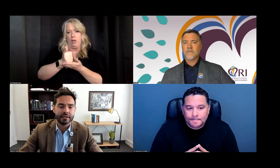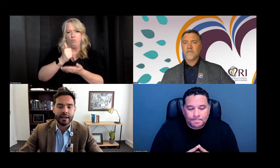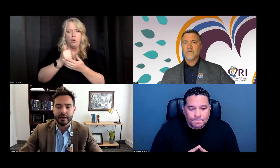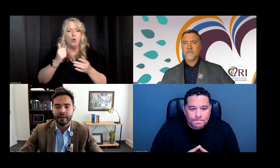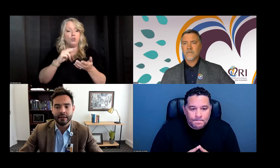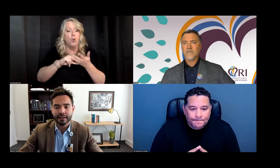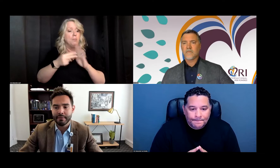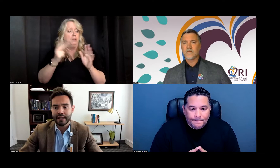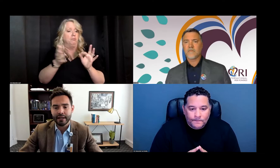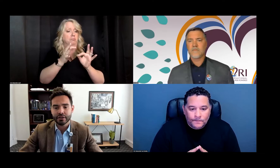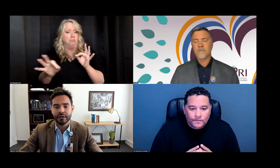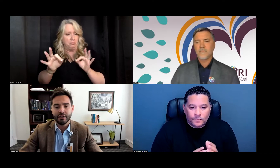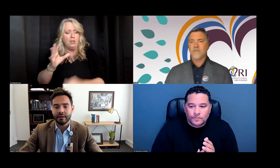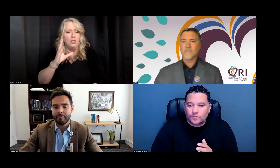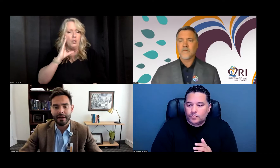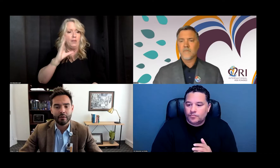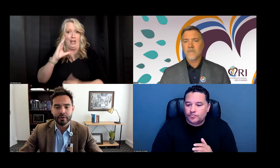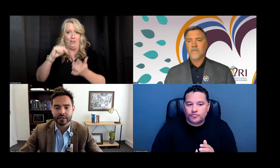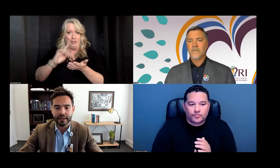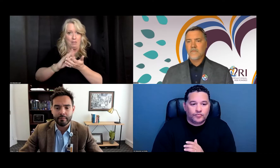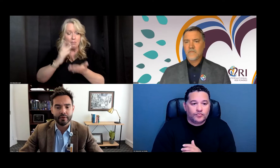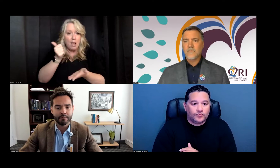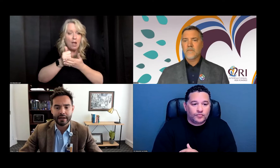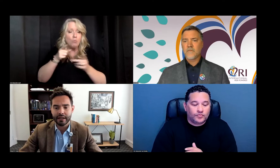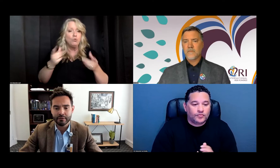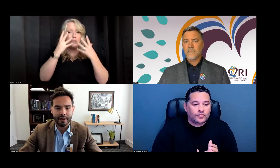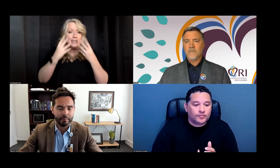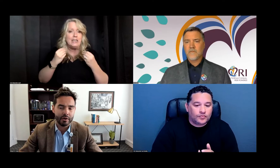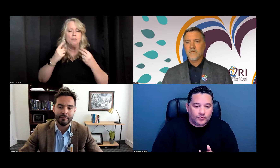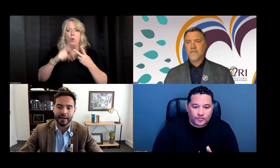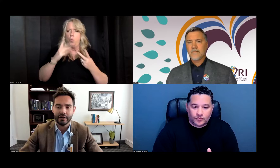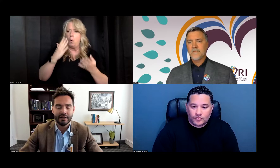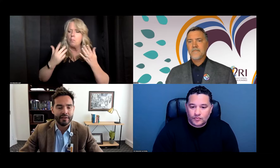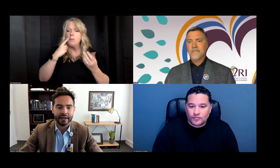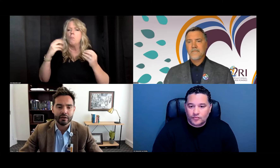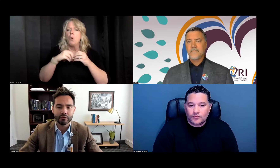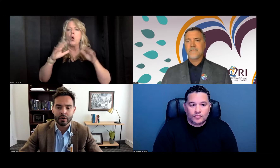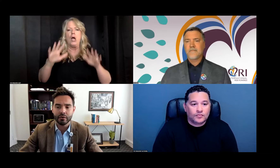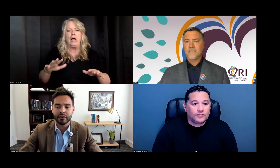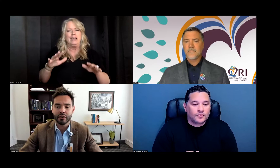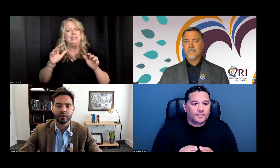YOU KNOW, WHAT THE MEDICATION IS FOR. AND WHY IT MIGHT BE HELPFUL. SO SIMPLY JUST SAYING, THAT THIS MEDICATION